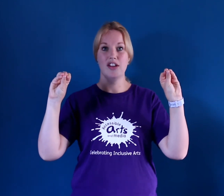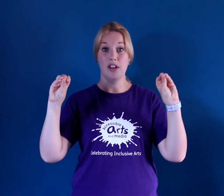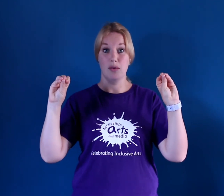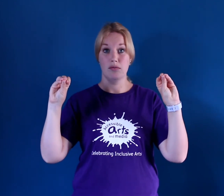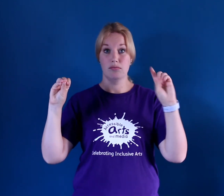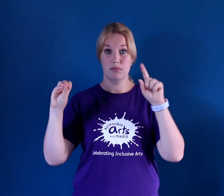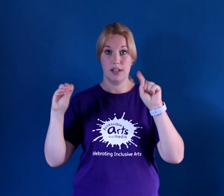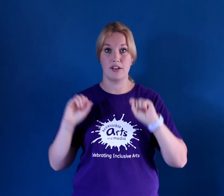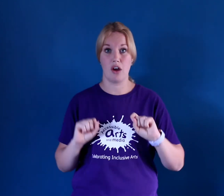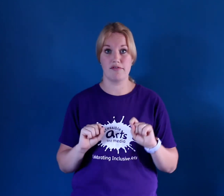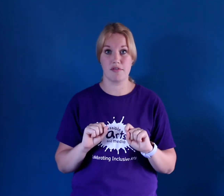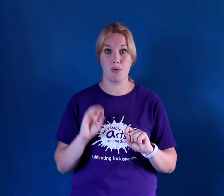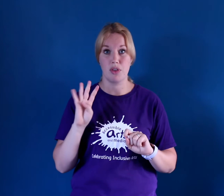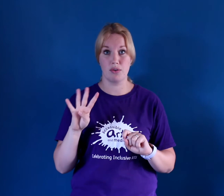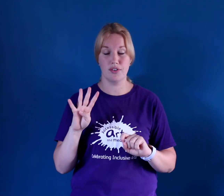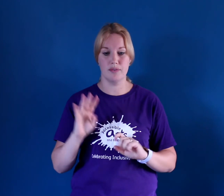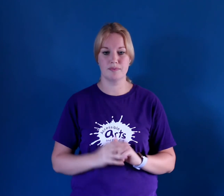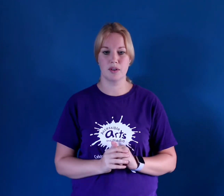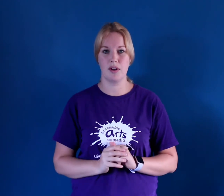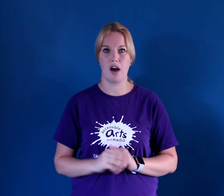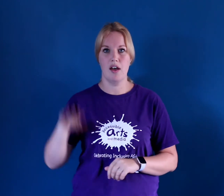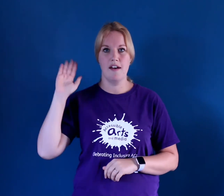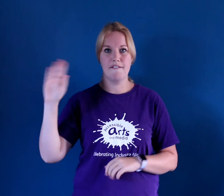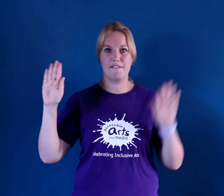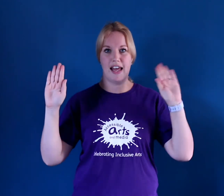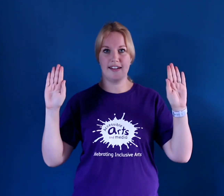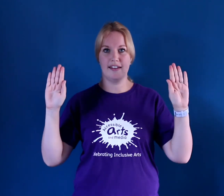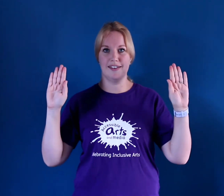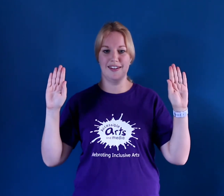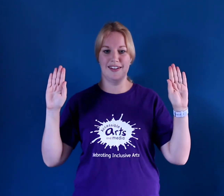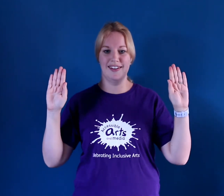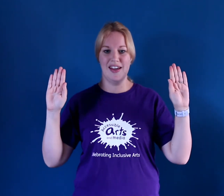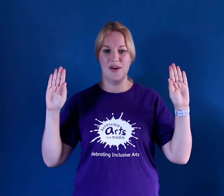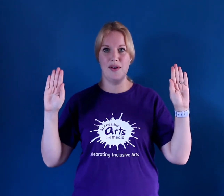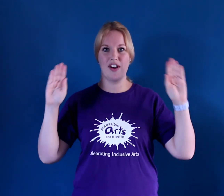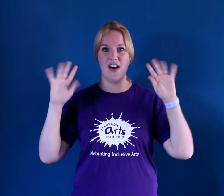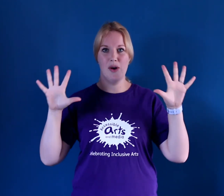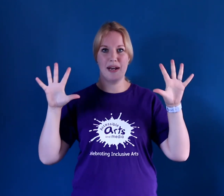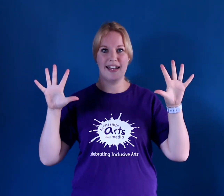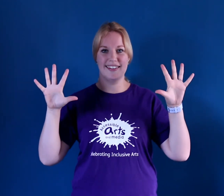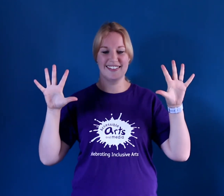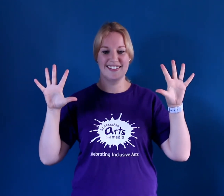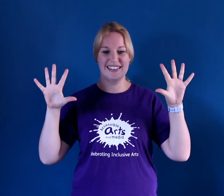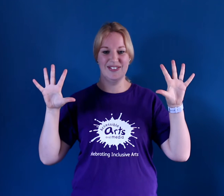So let’s go through those four. We’ve got flat hand, we’ve got open hand,